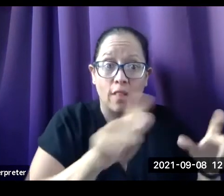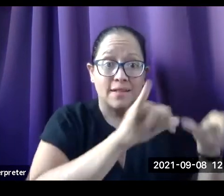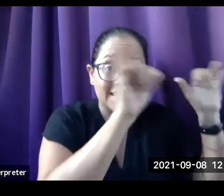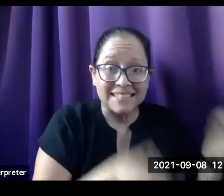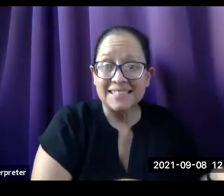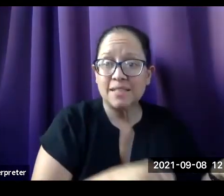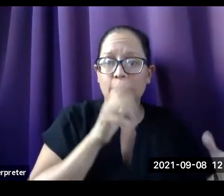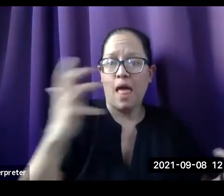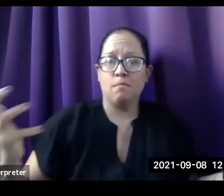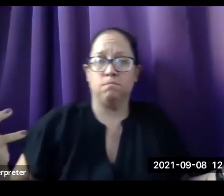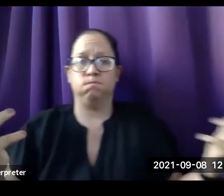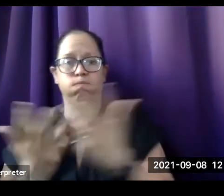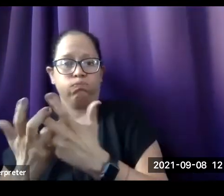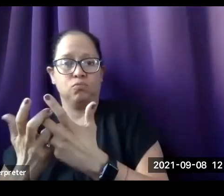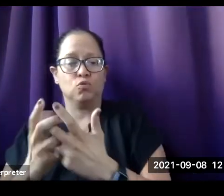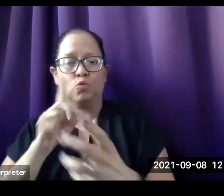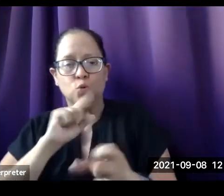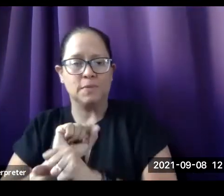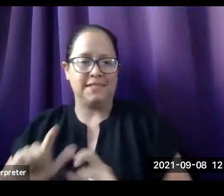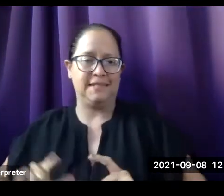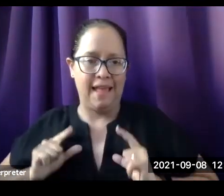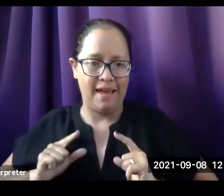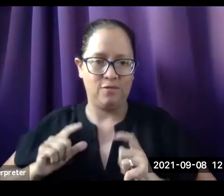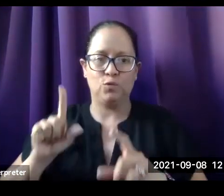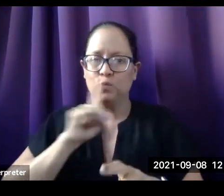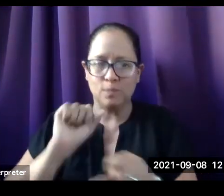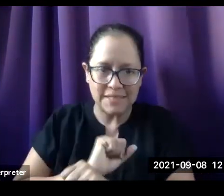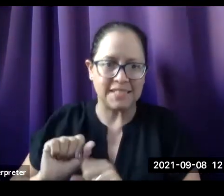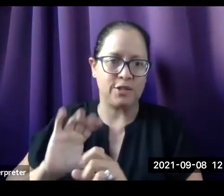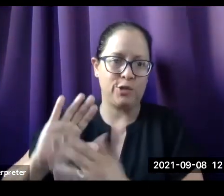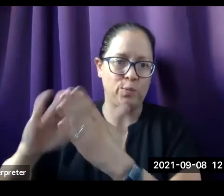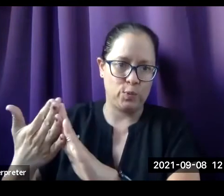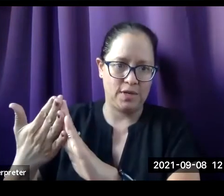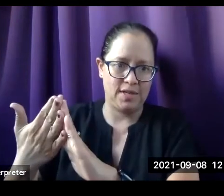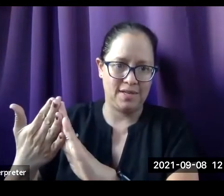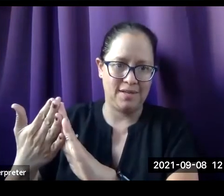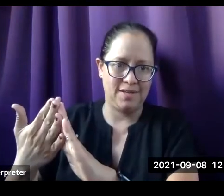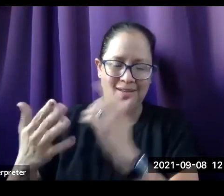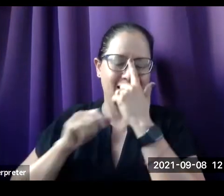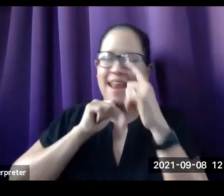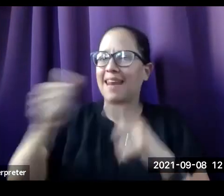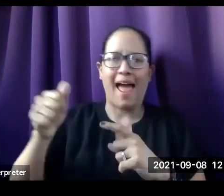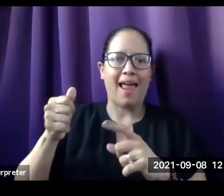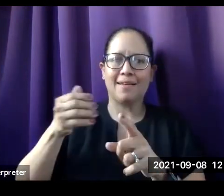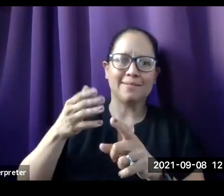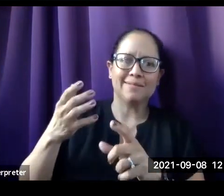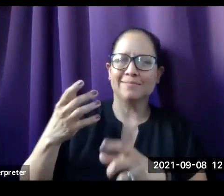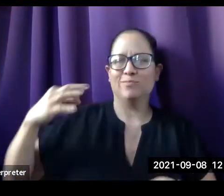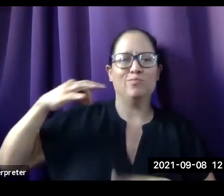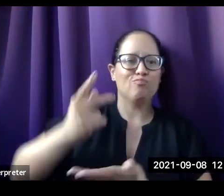So we're working on building this together. The success of this tool is to be determined.